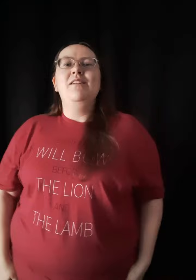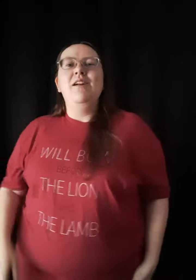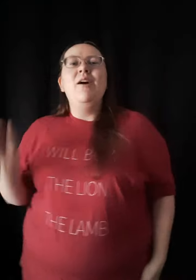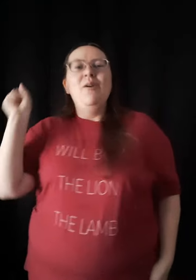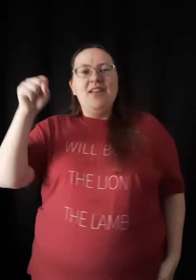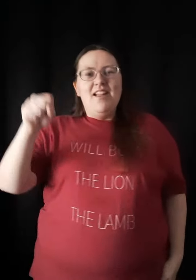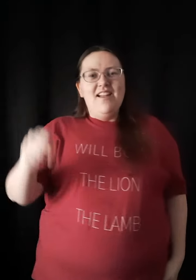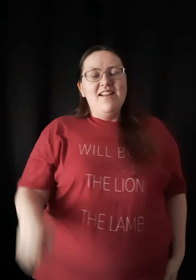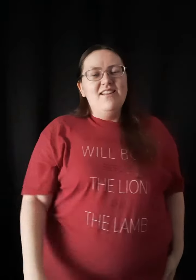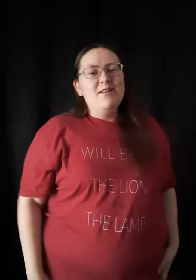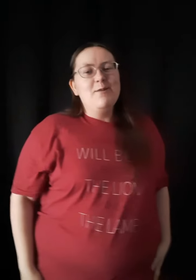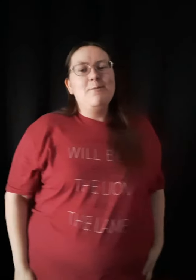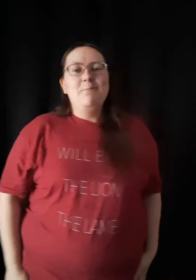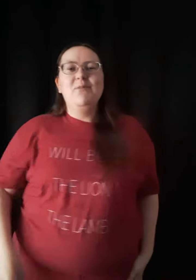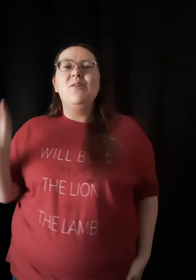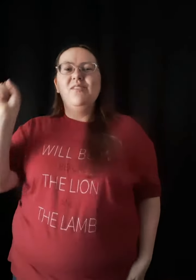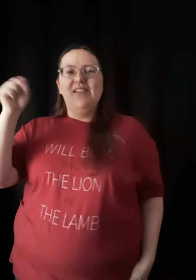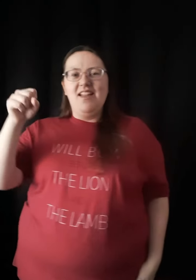[Singer] Oh yeah, oh yeah.